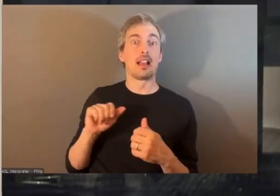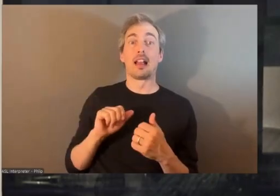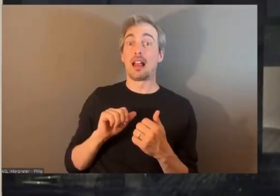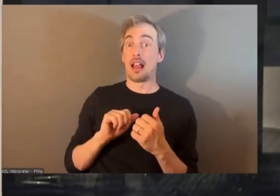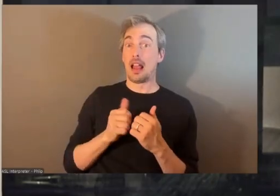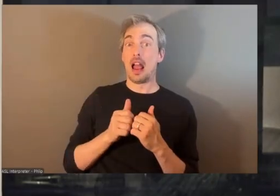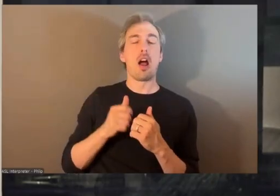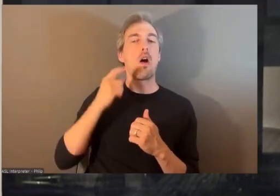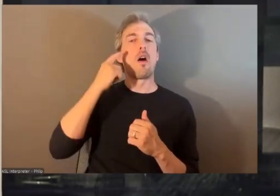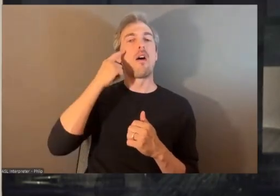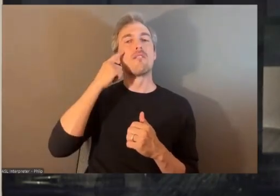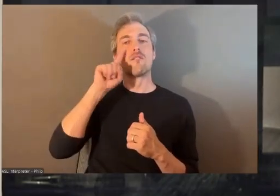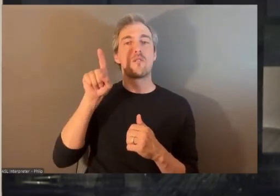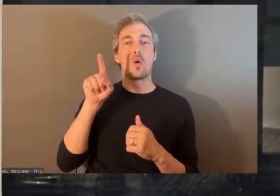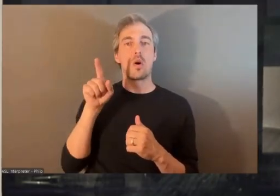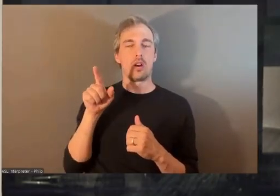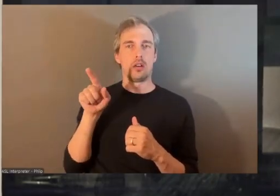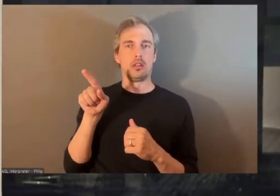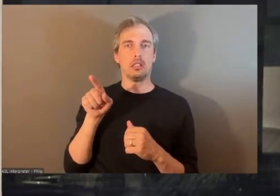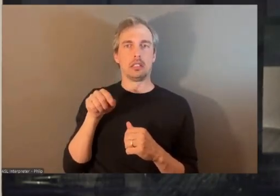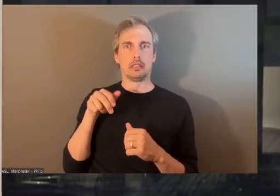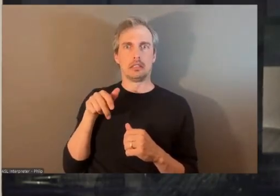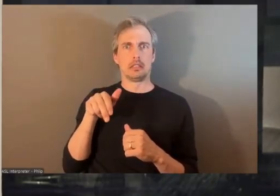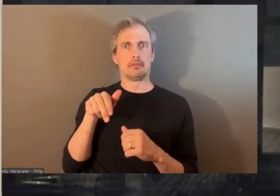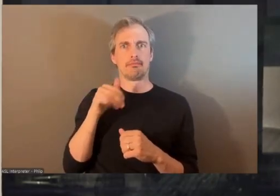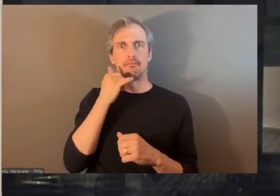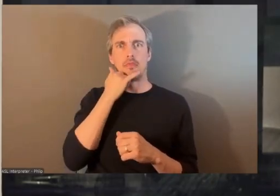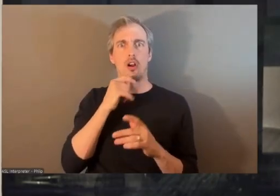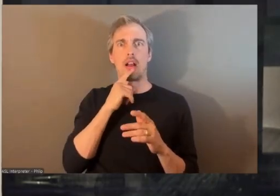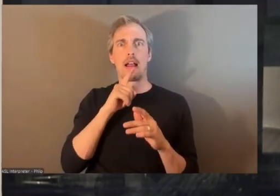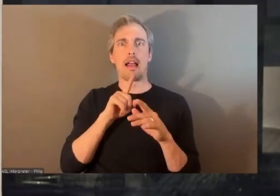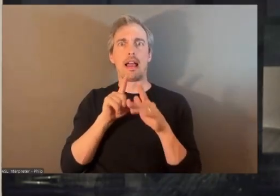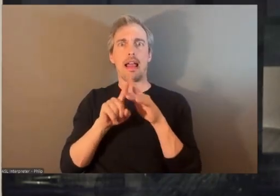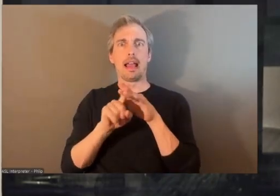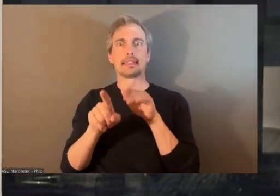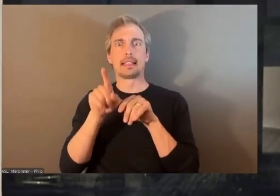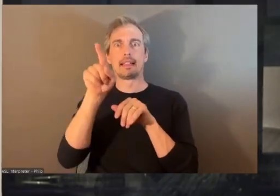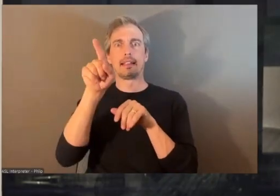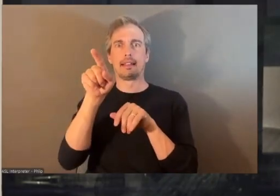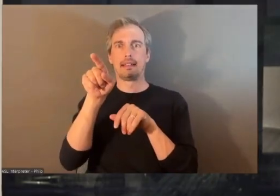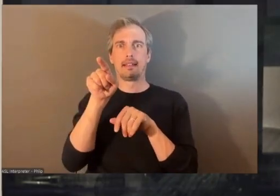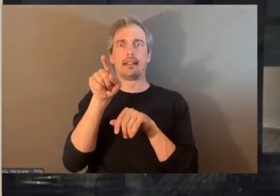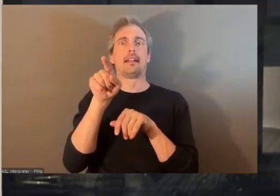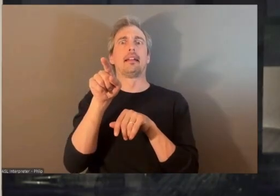It does this weird U-turn thing that I don't remember seeing in other places.